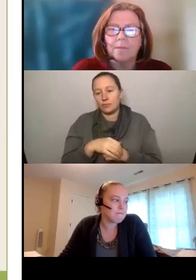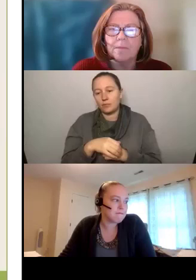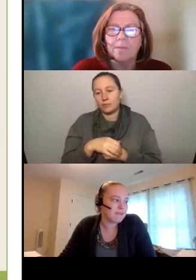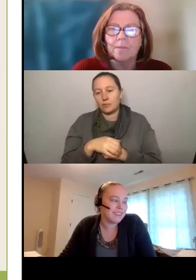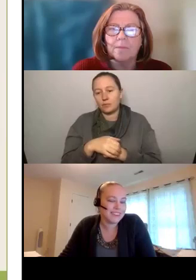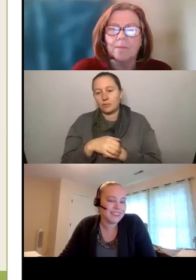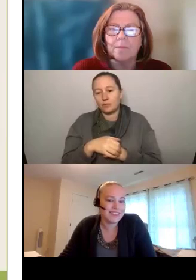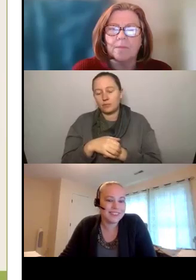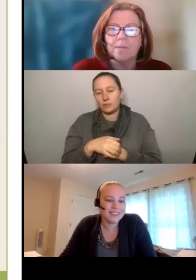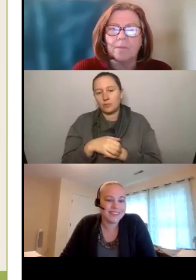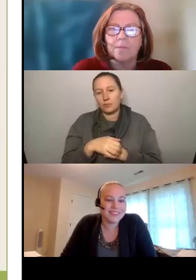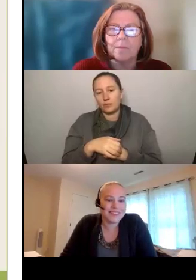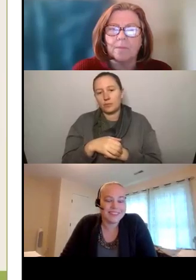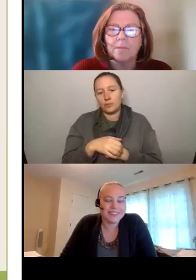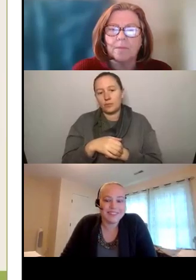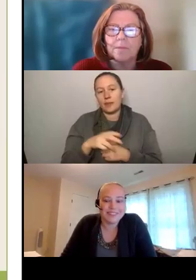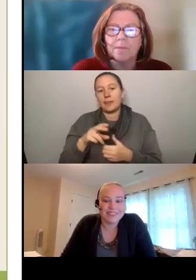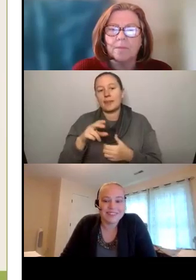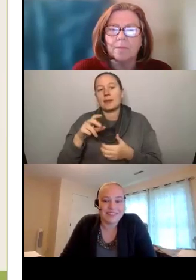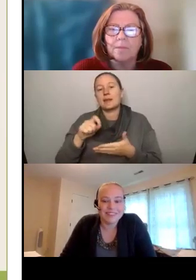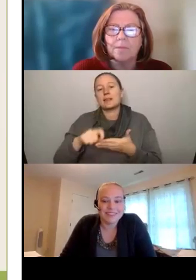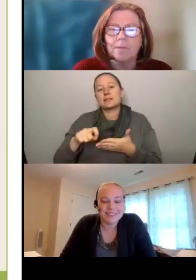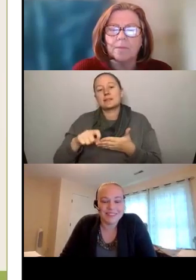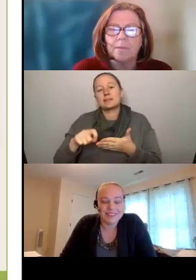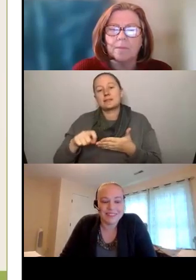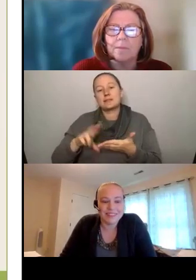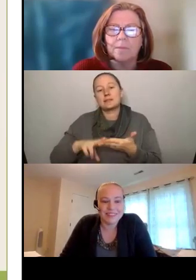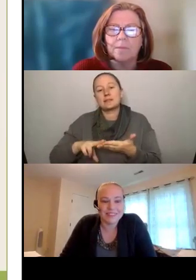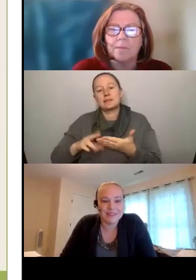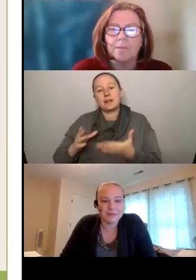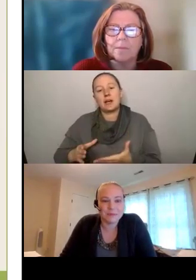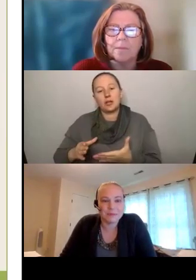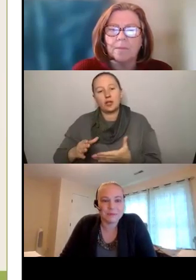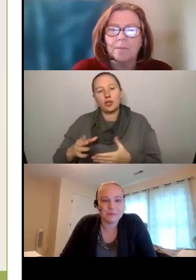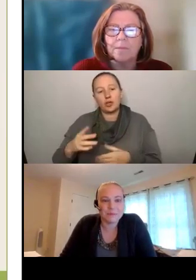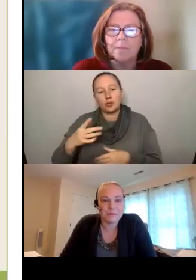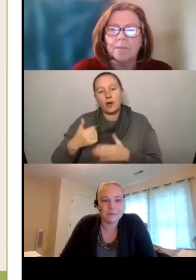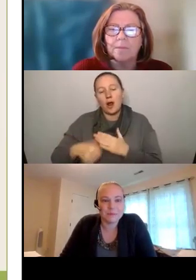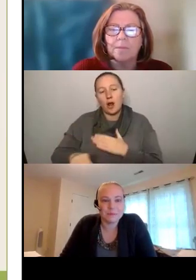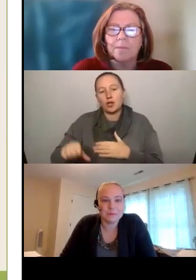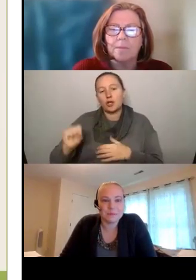you're going to see in the status results, an extension link.